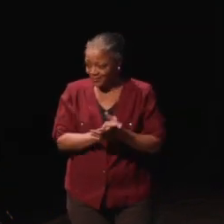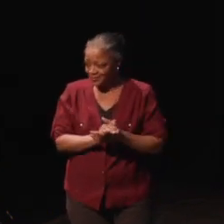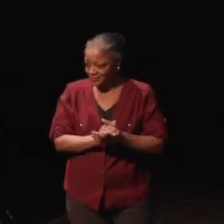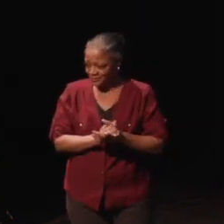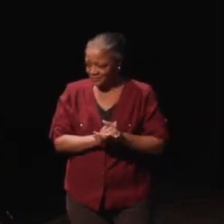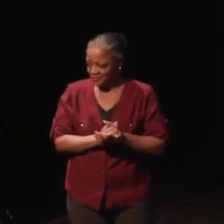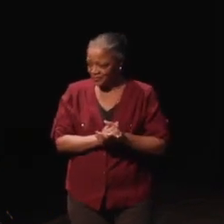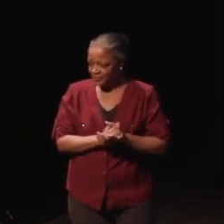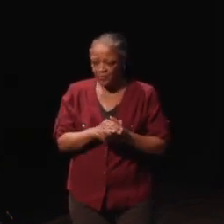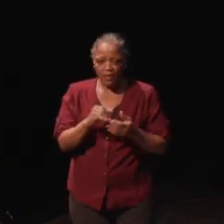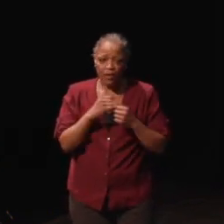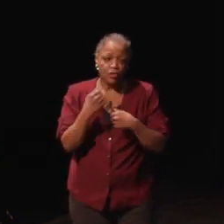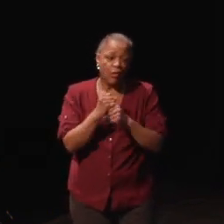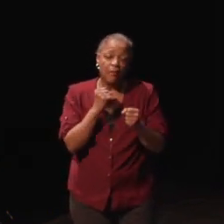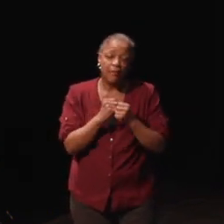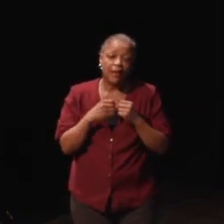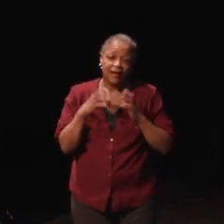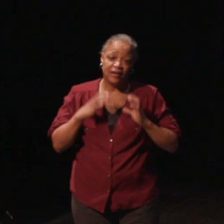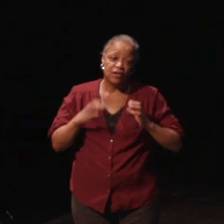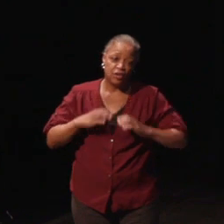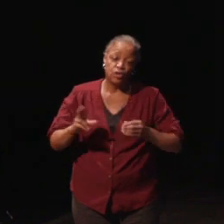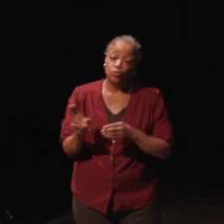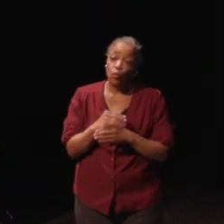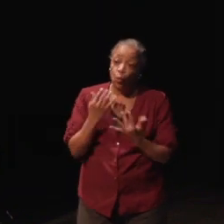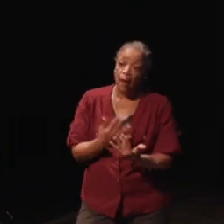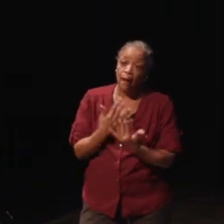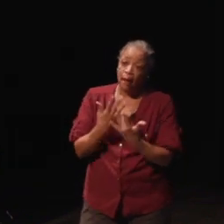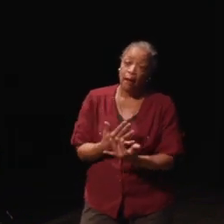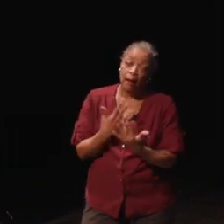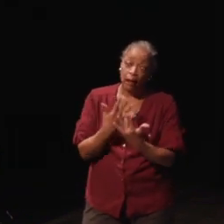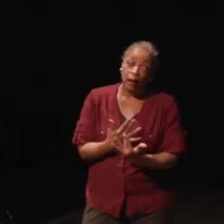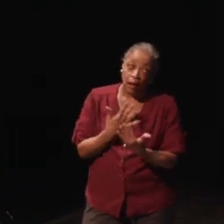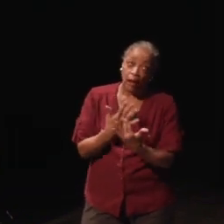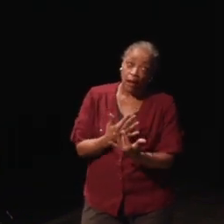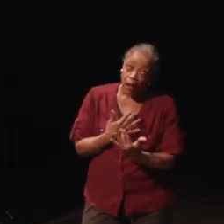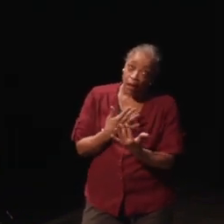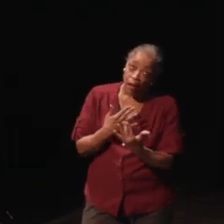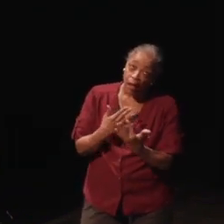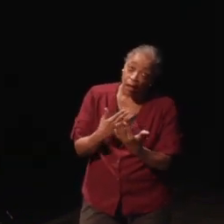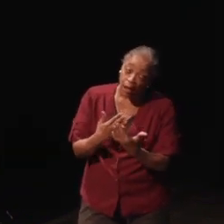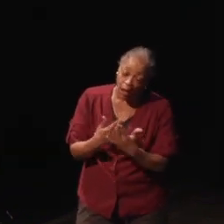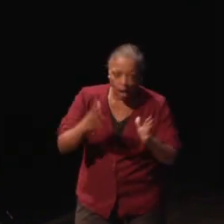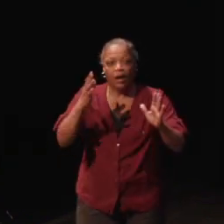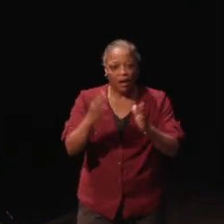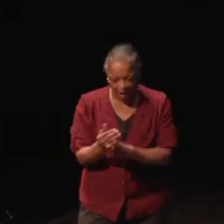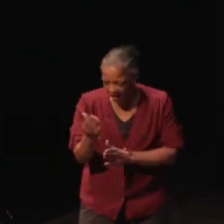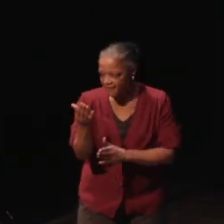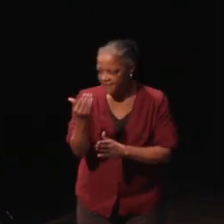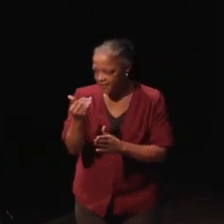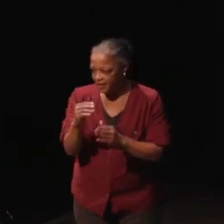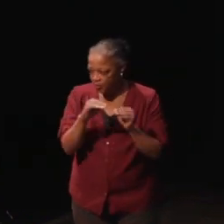So, don't make them wait to you currently have just this is the better version just 15 moves left.